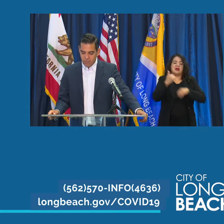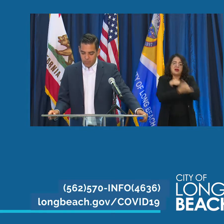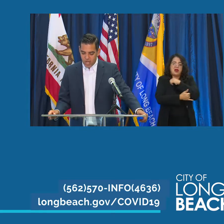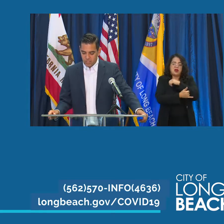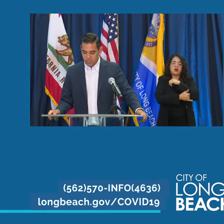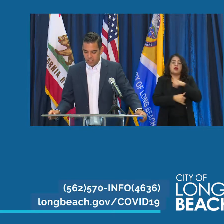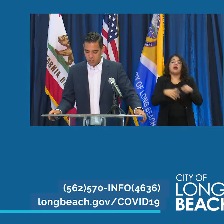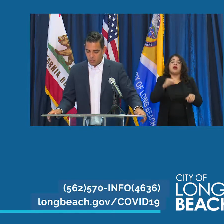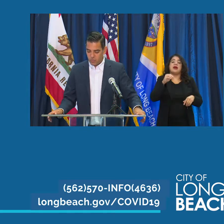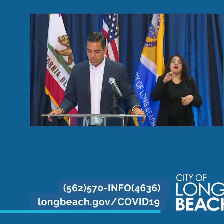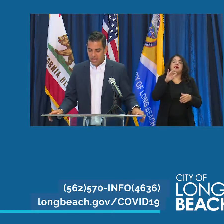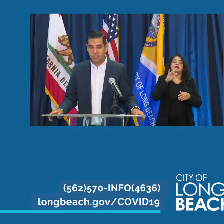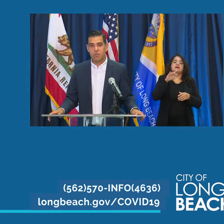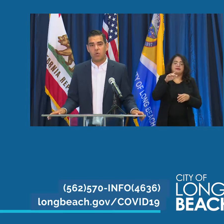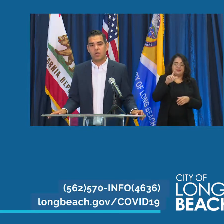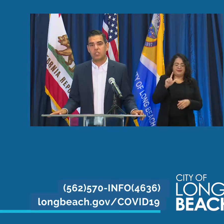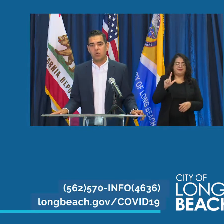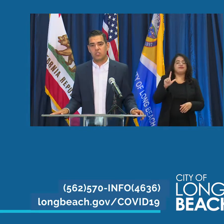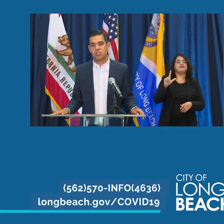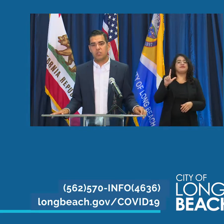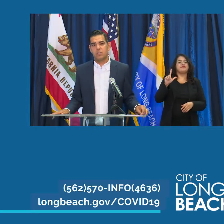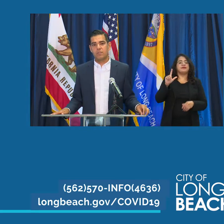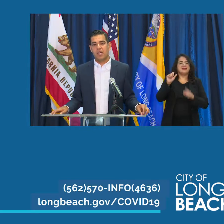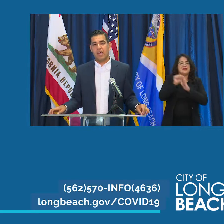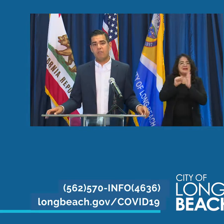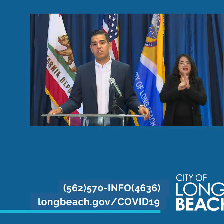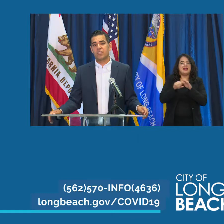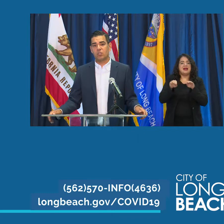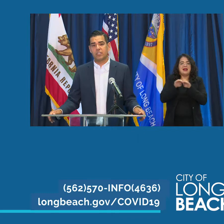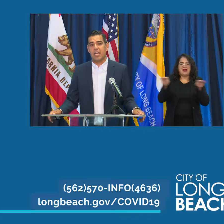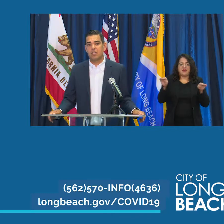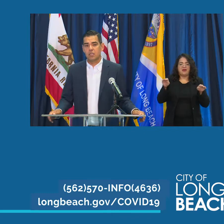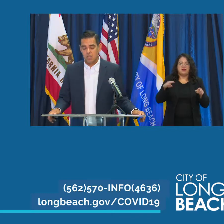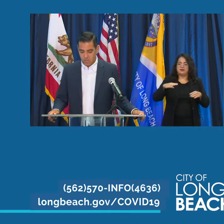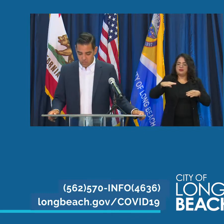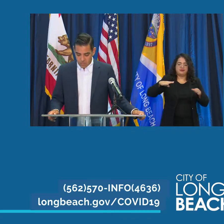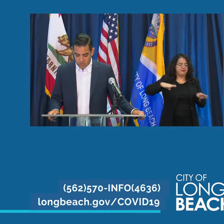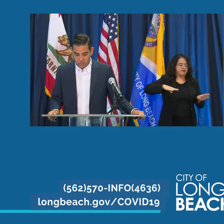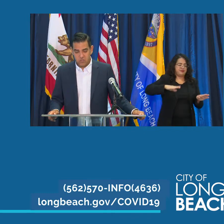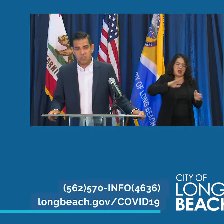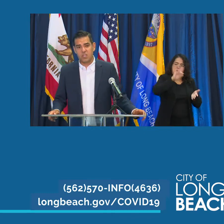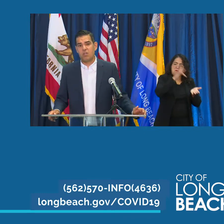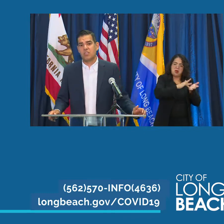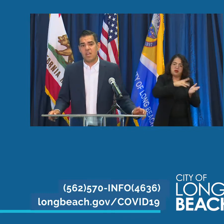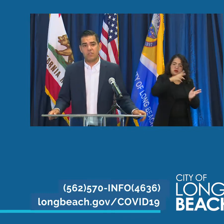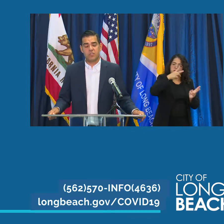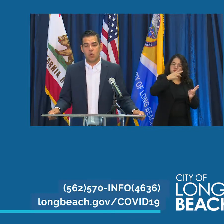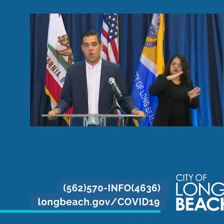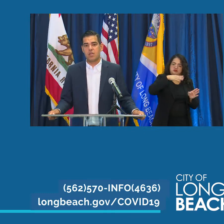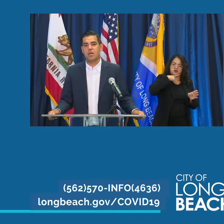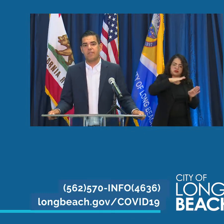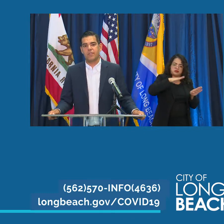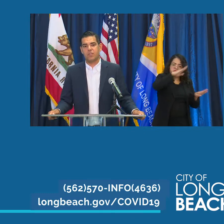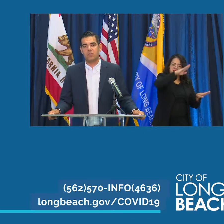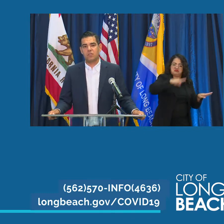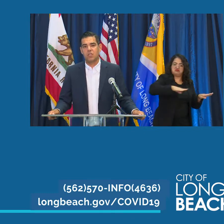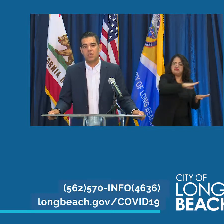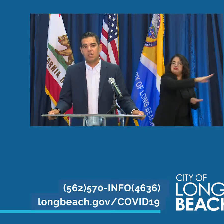approximately two to three deaths reported to us every single day. This is serious-- every single one of these